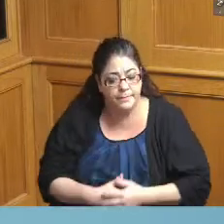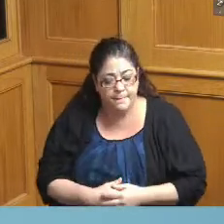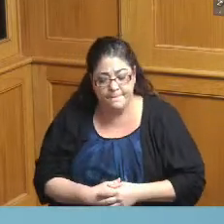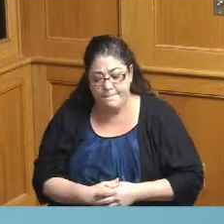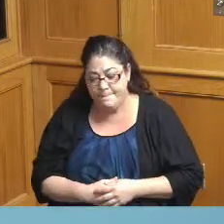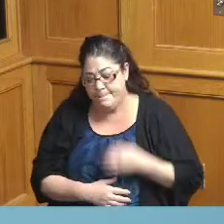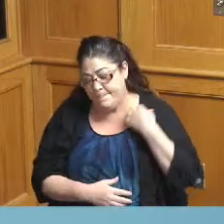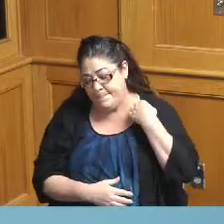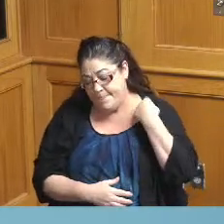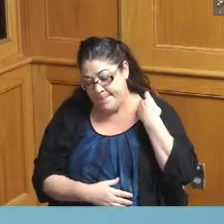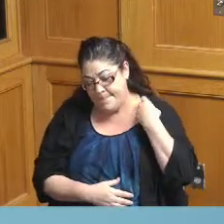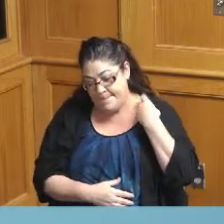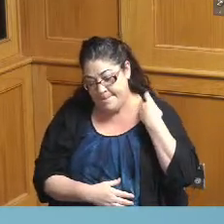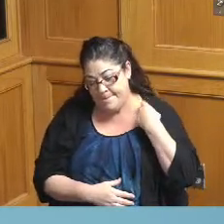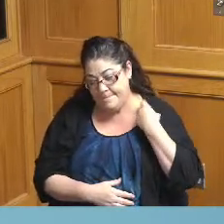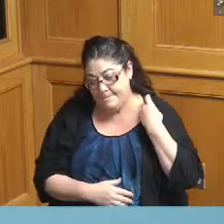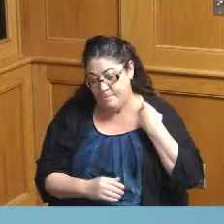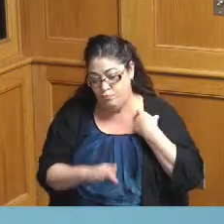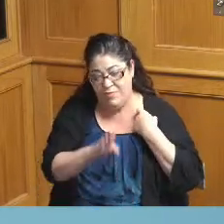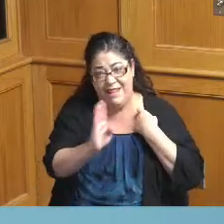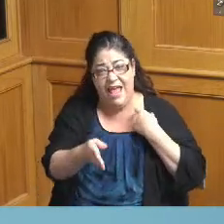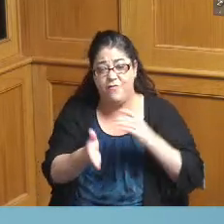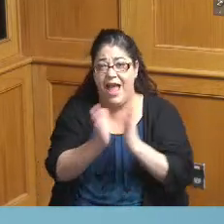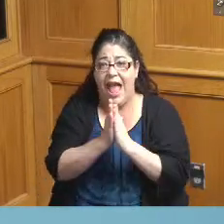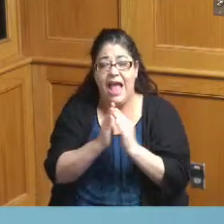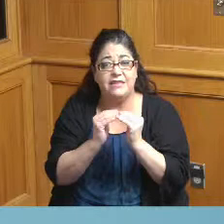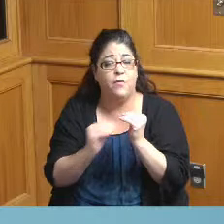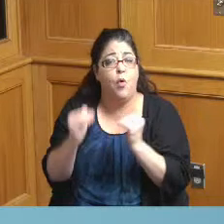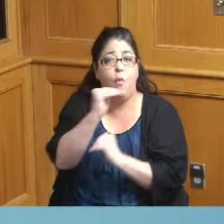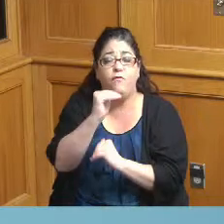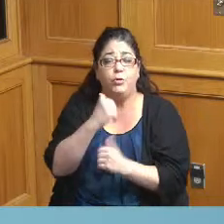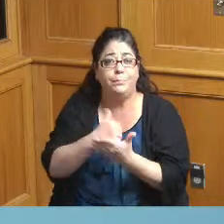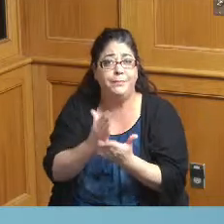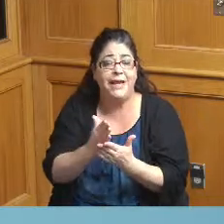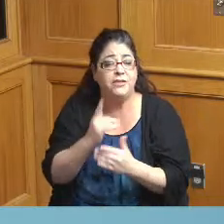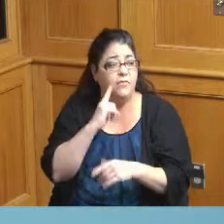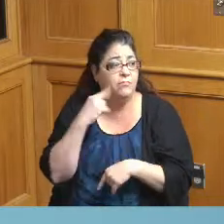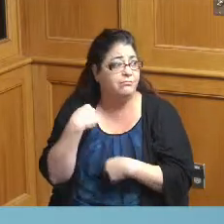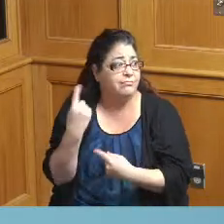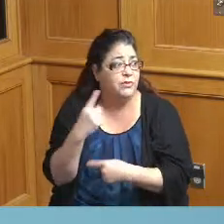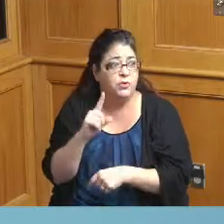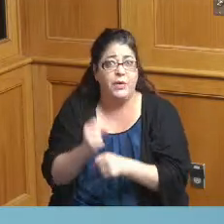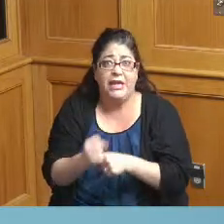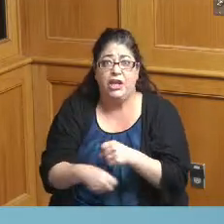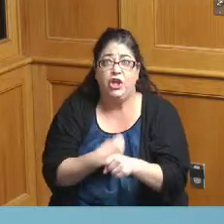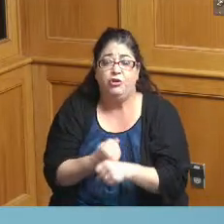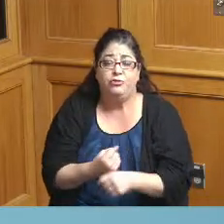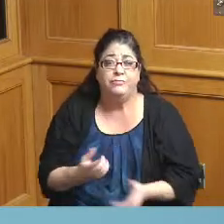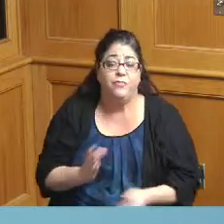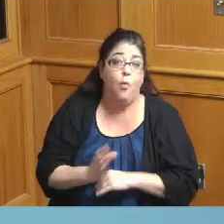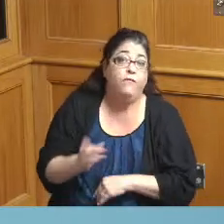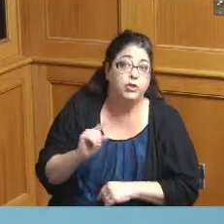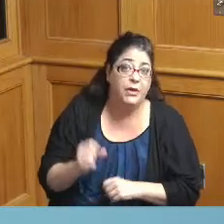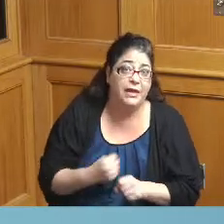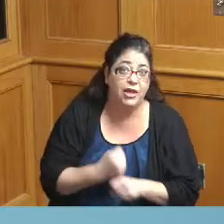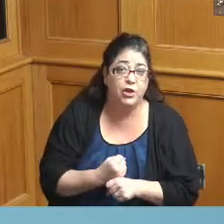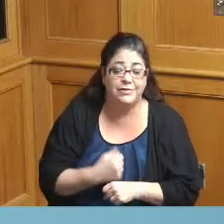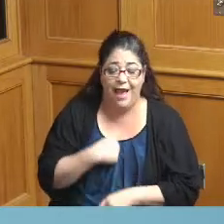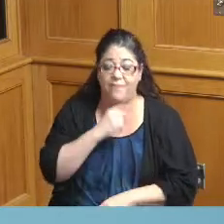um we've never asked for additional funds or gone over budget more than 20 years I have personally been involved in the Court's budget for 20 years